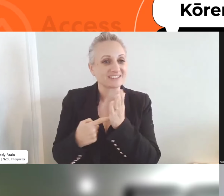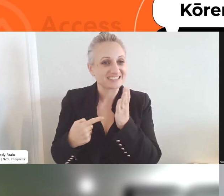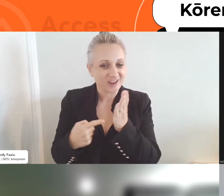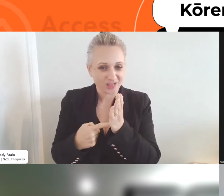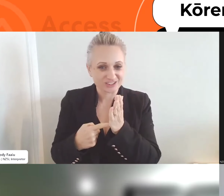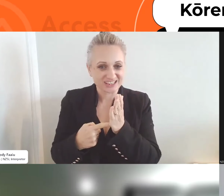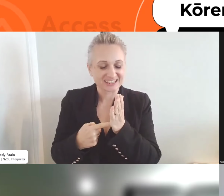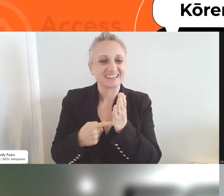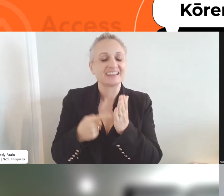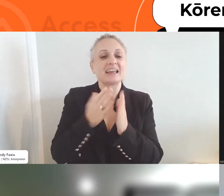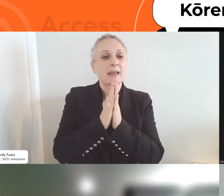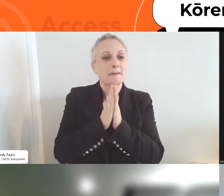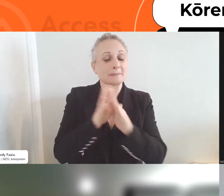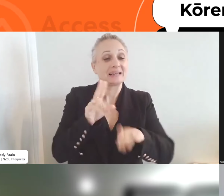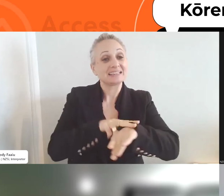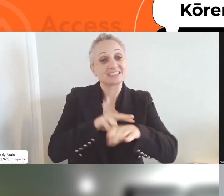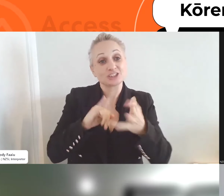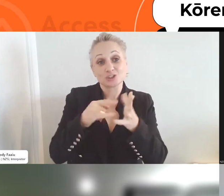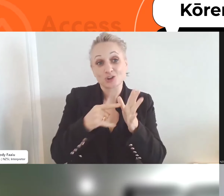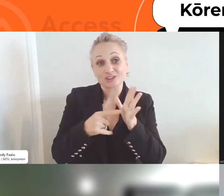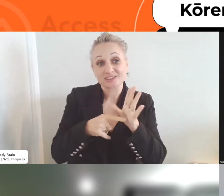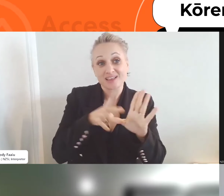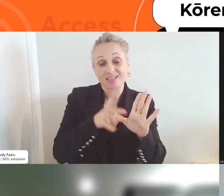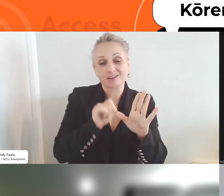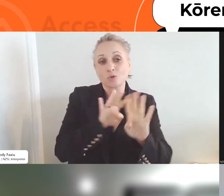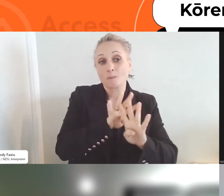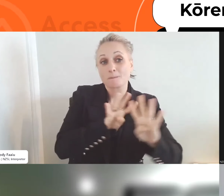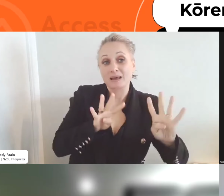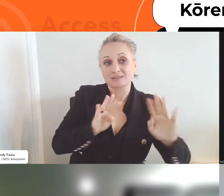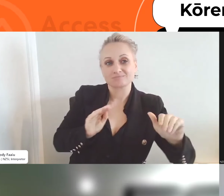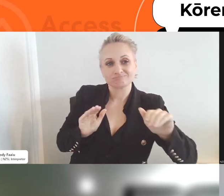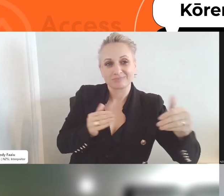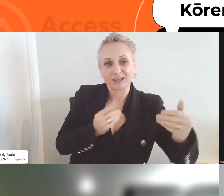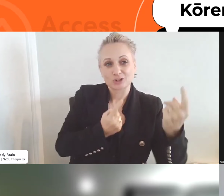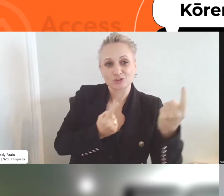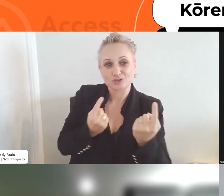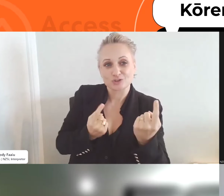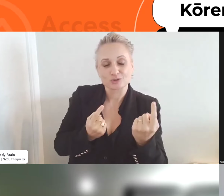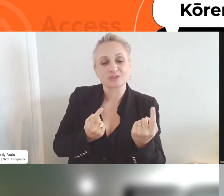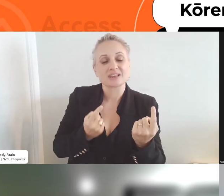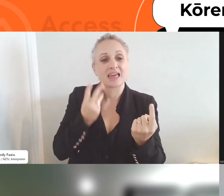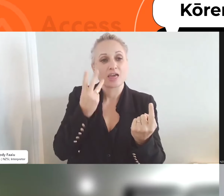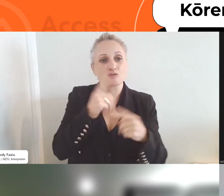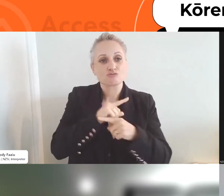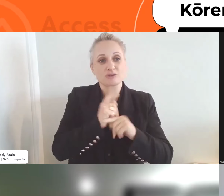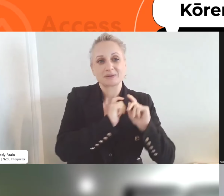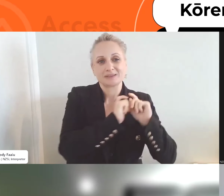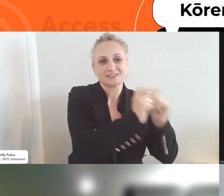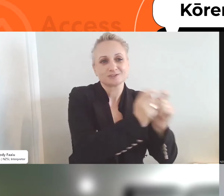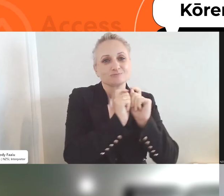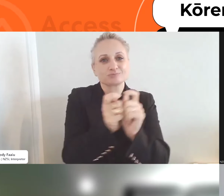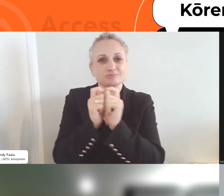to introduce the panelists and give them 3 minutes for the initial